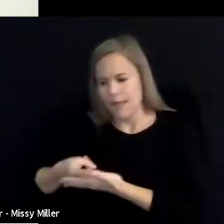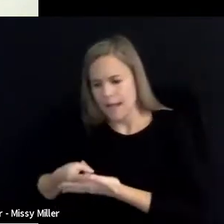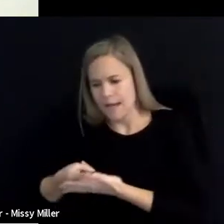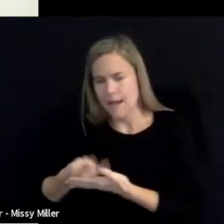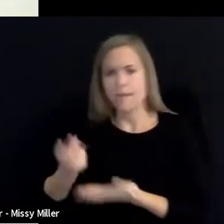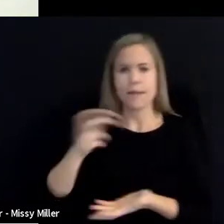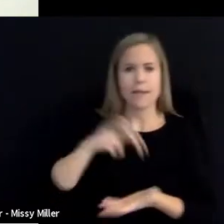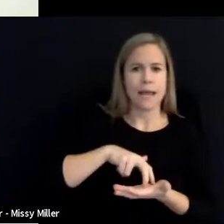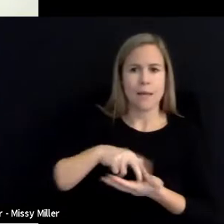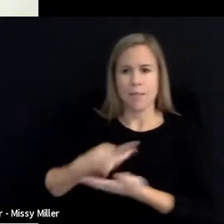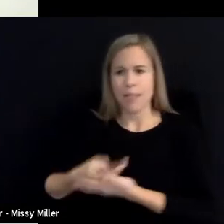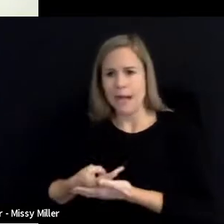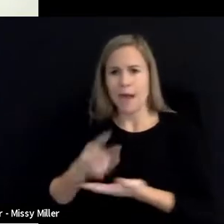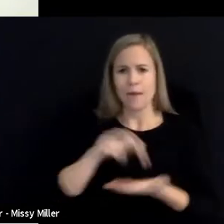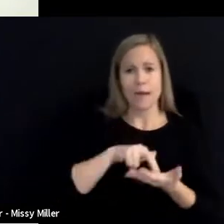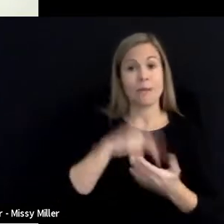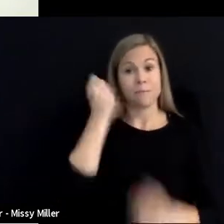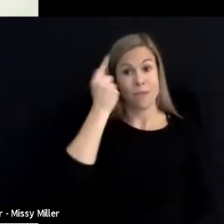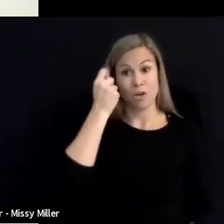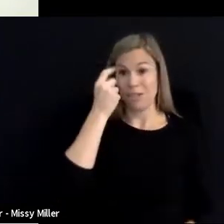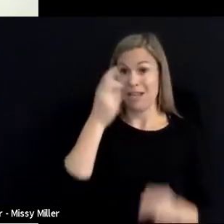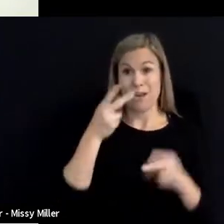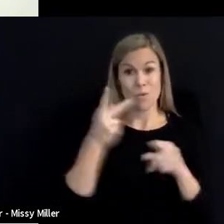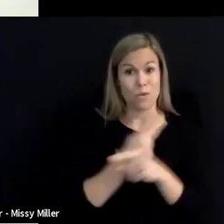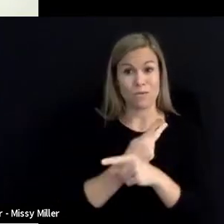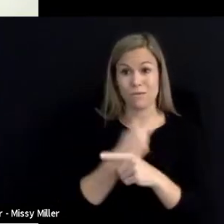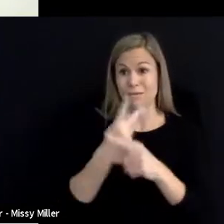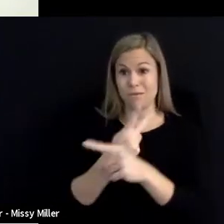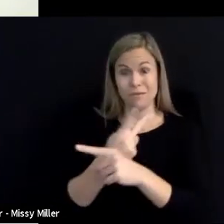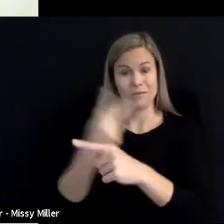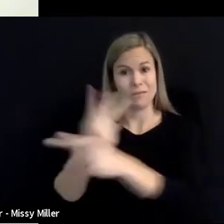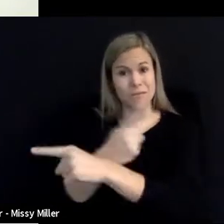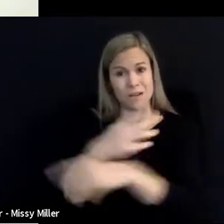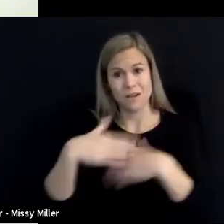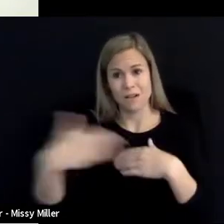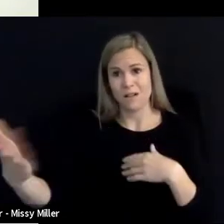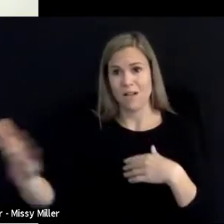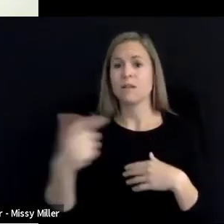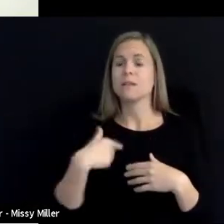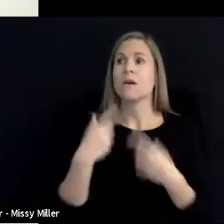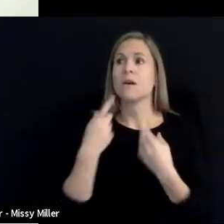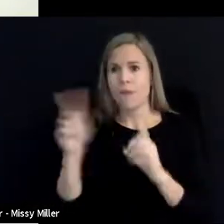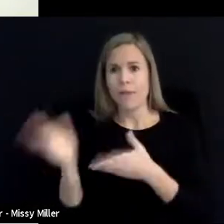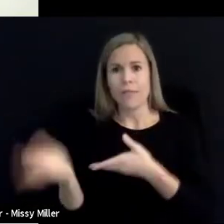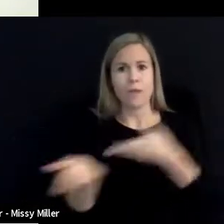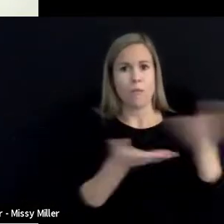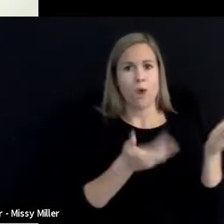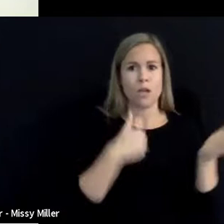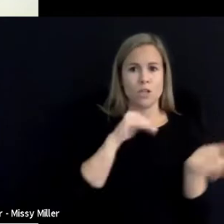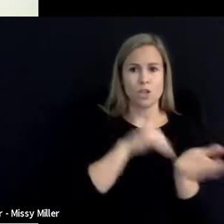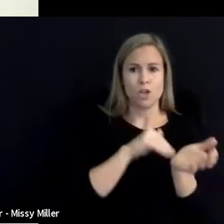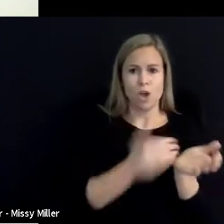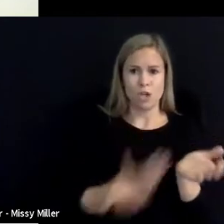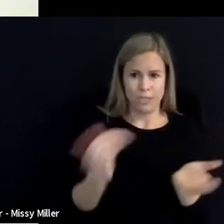So it got worse and worse. Nancy went back to the doctor, the doctor looked him over and said, "Oh, that's not wax in his ear. That's something else.